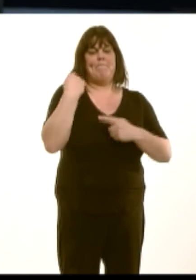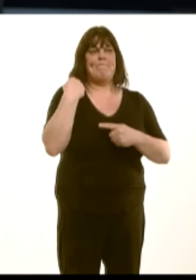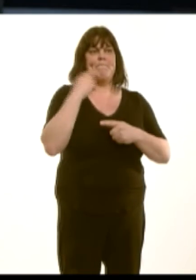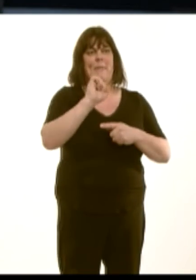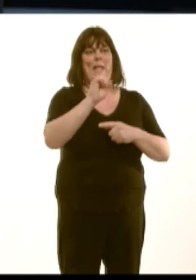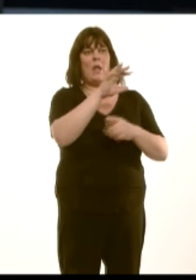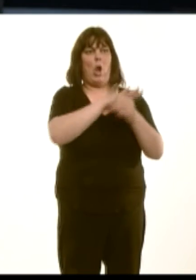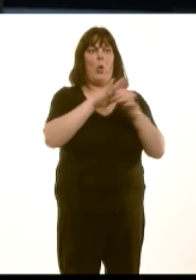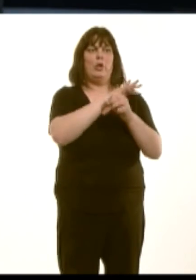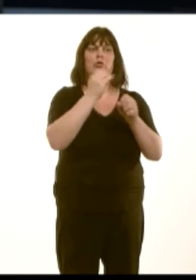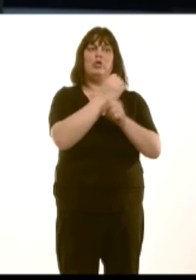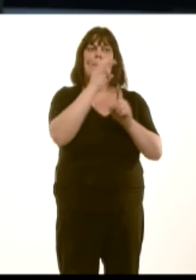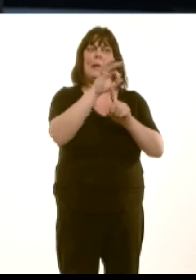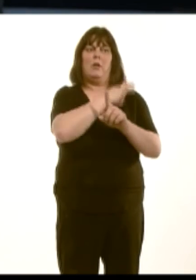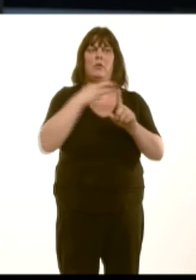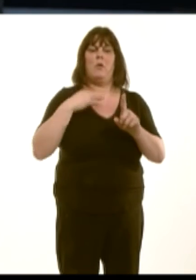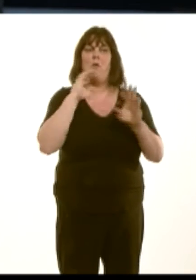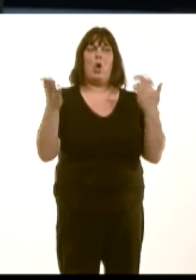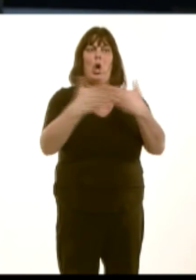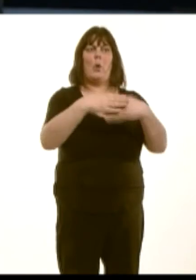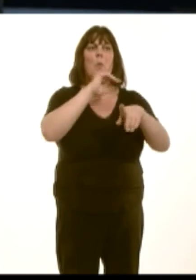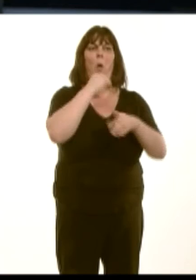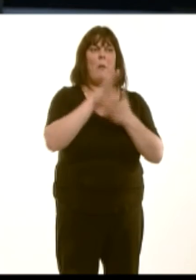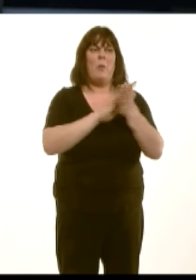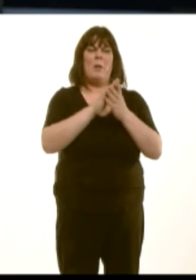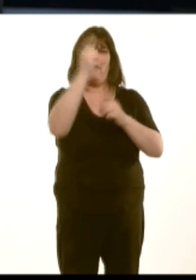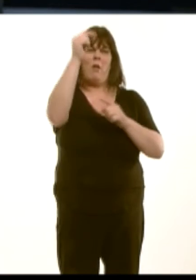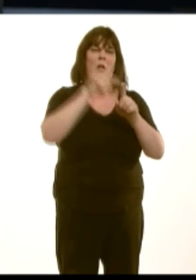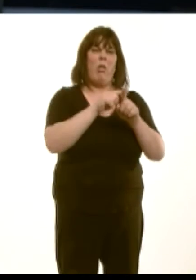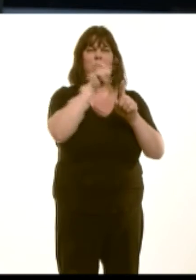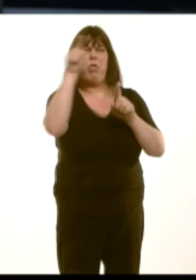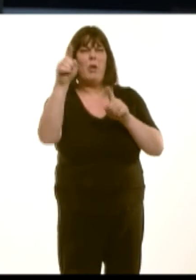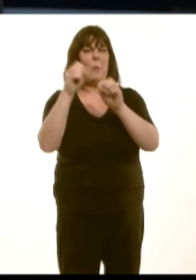For many elderly people, the 13-mile trip to Builth Wells will simply mean a meaningful